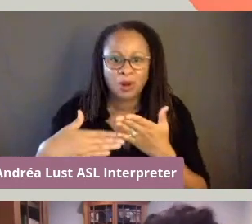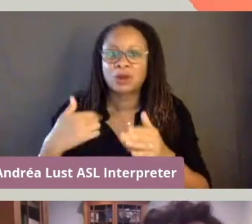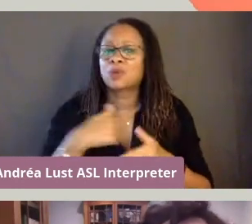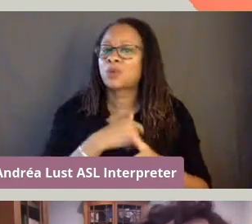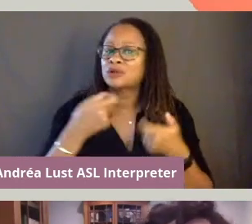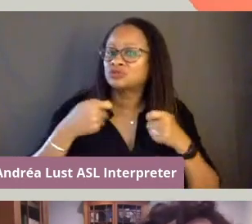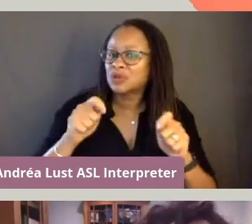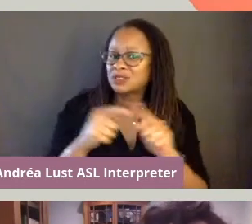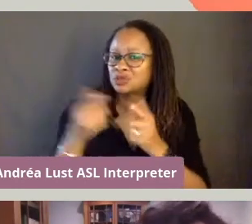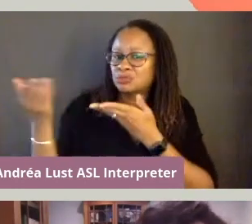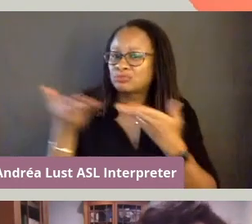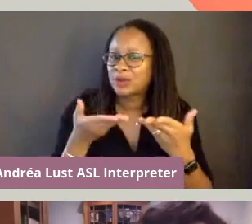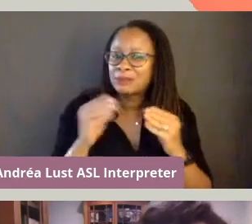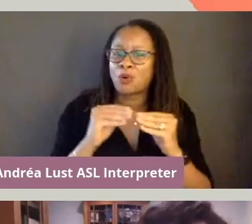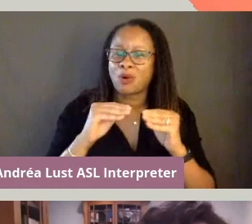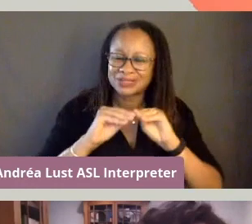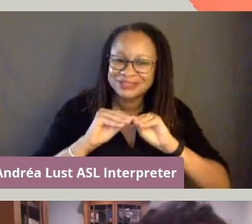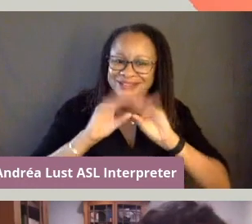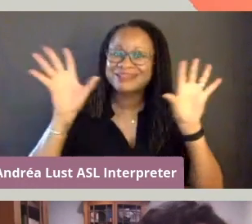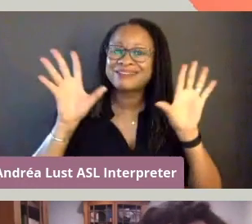to bring more into focus for more people.